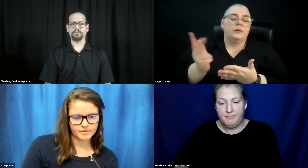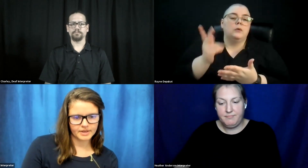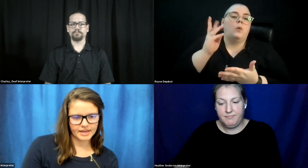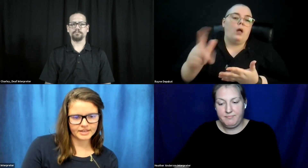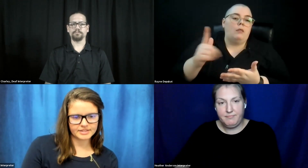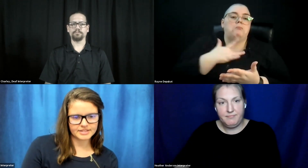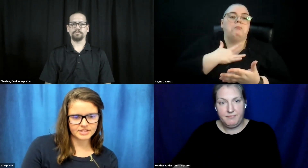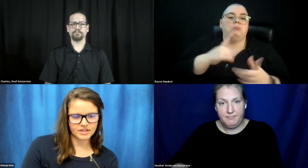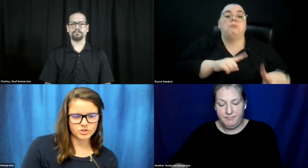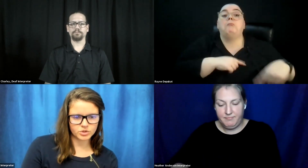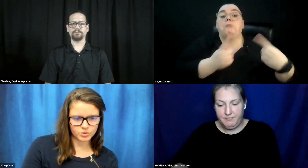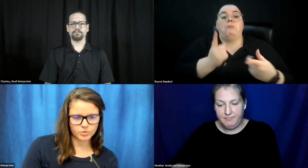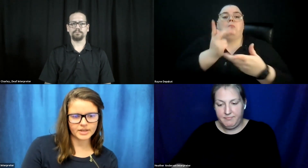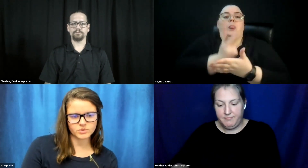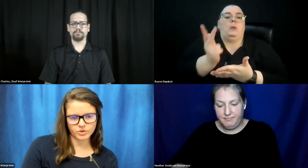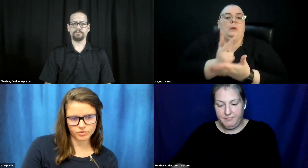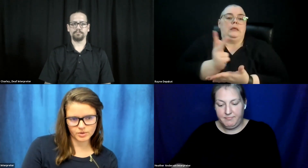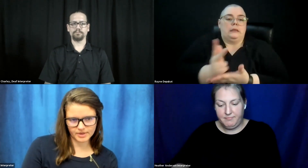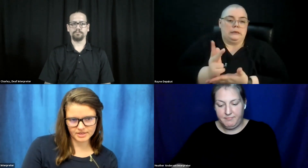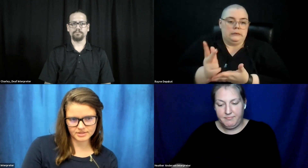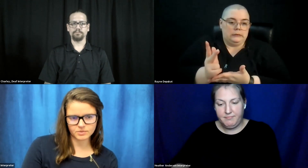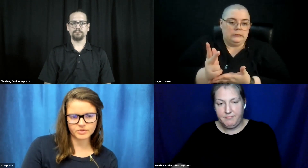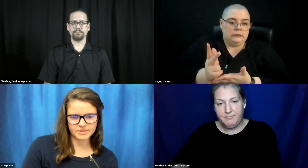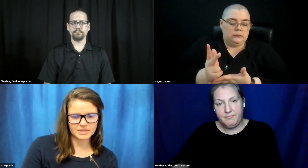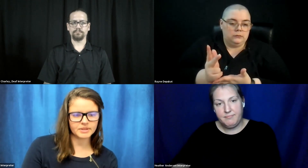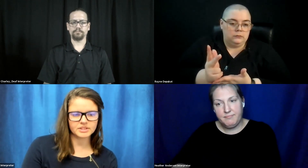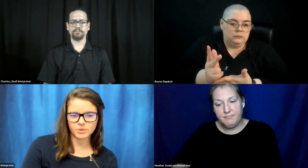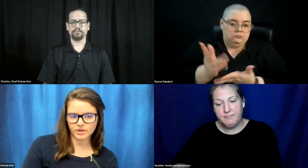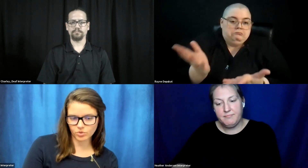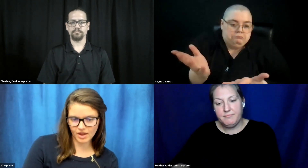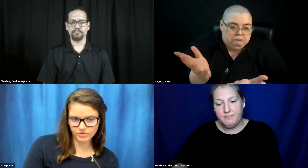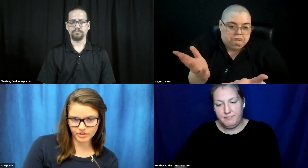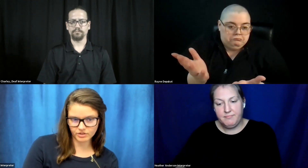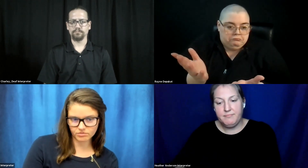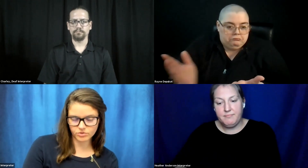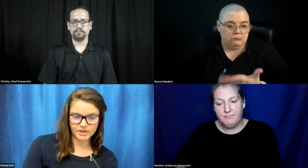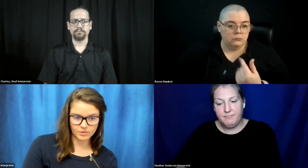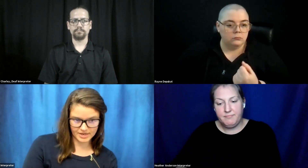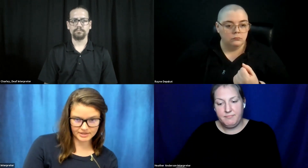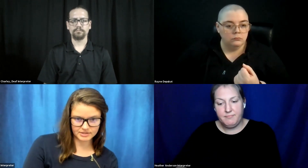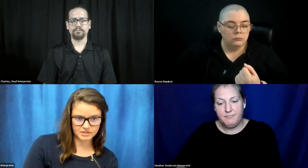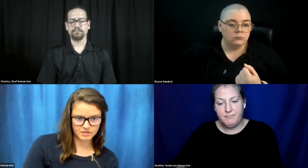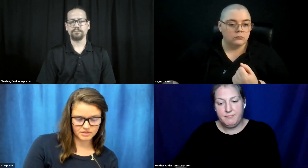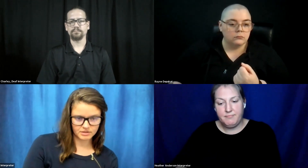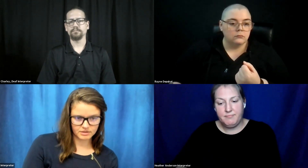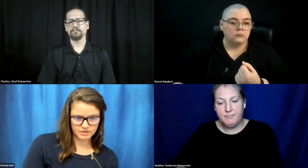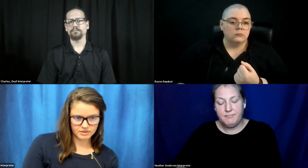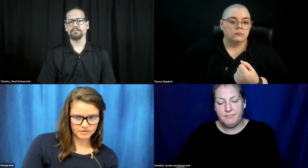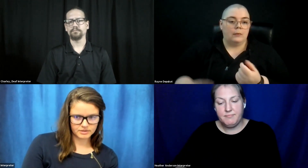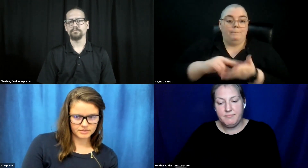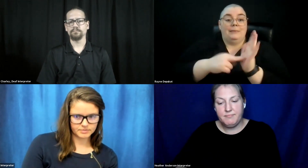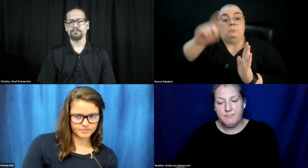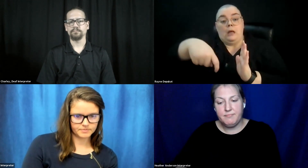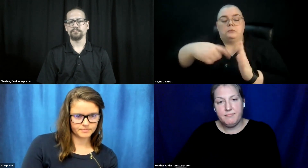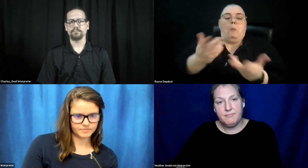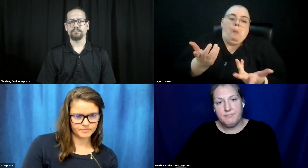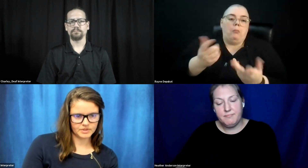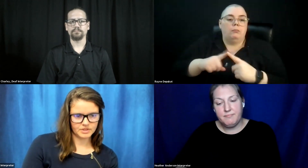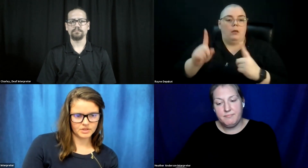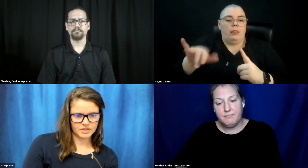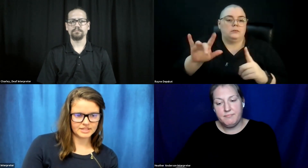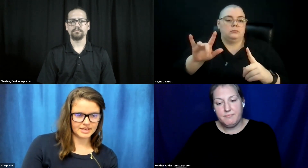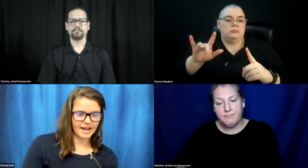and asking, two weeks or three weeks, we've been typically doing every three weeks.